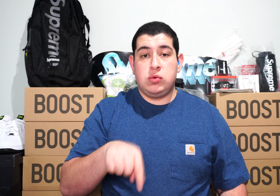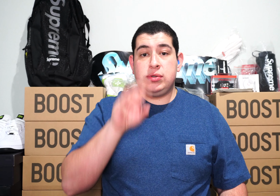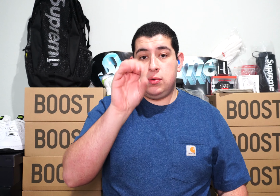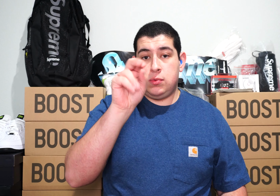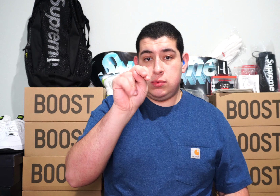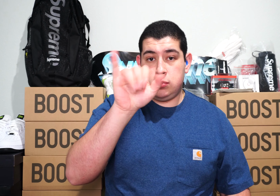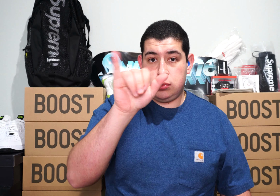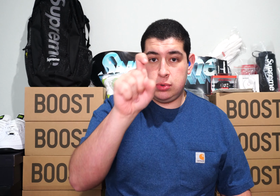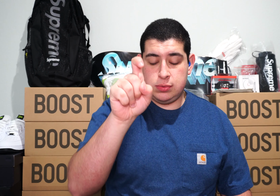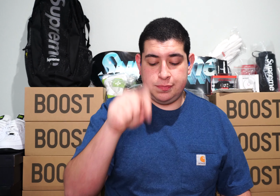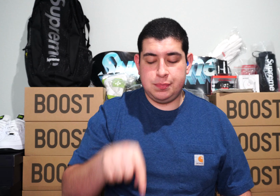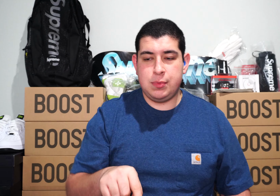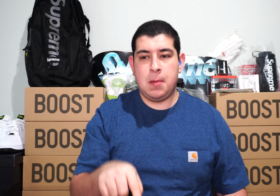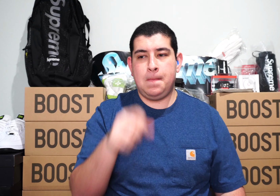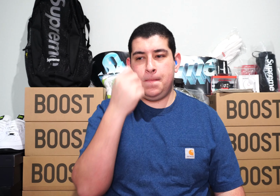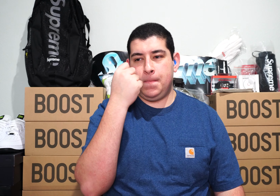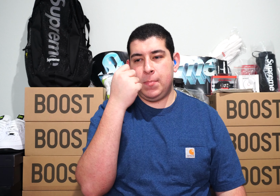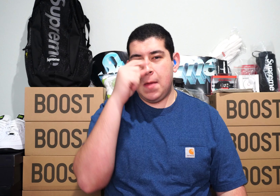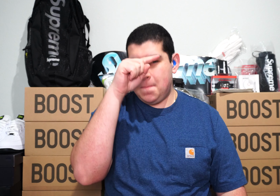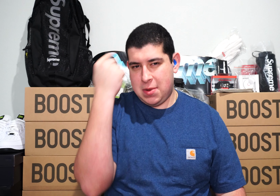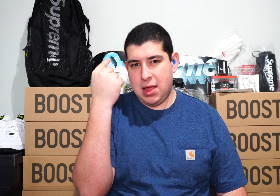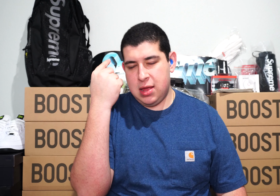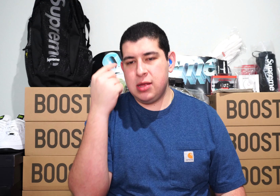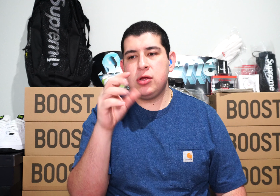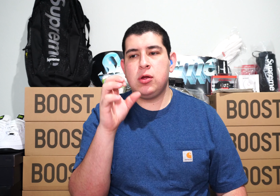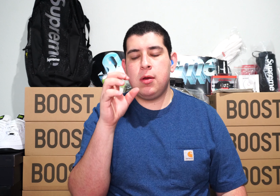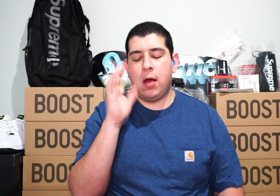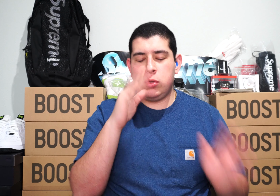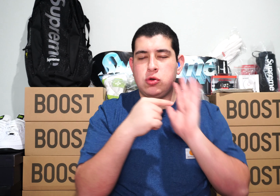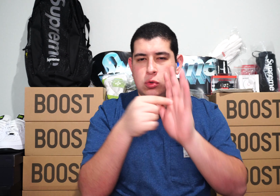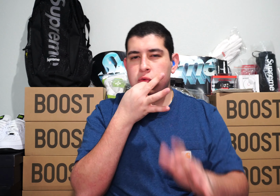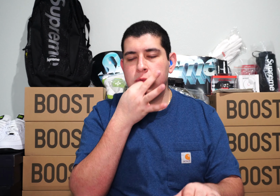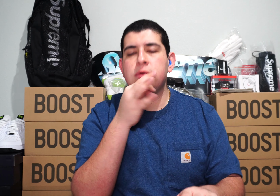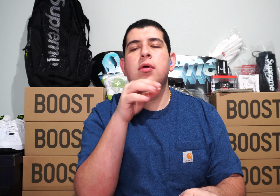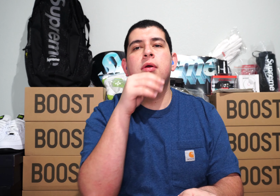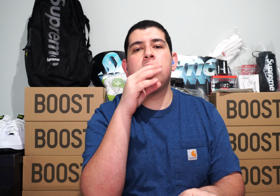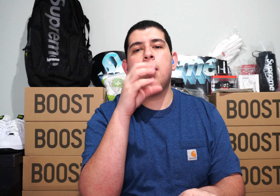This is Onyx as black. I will show you to full of it soon.